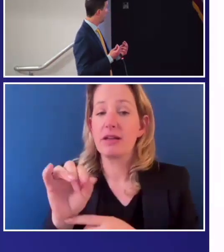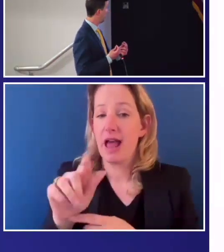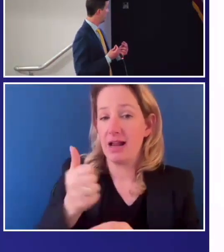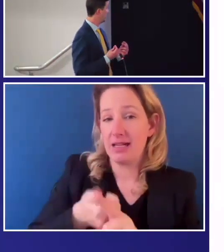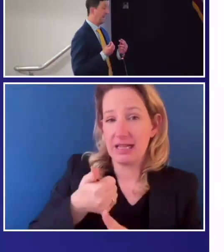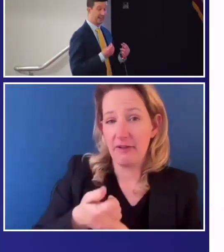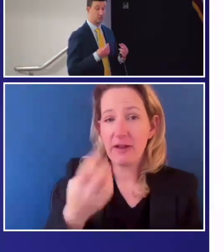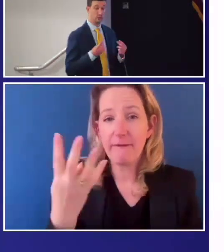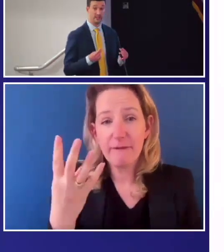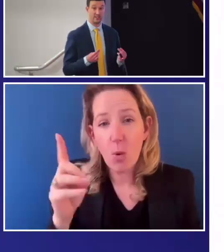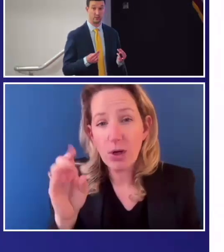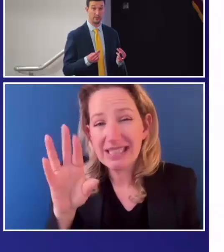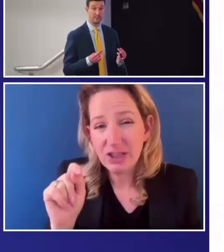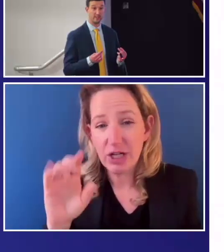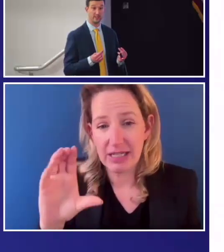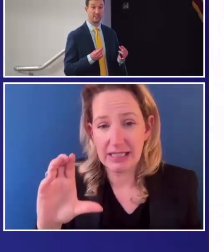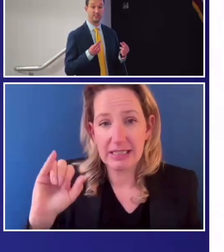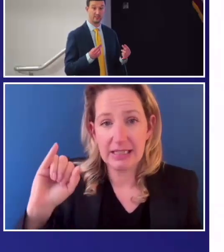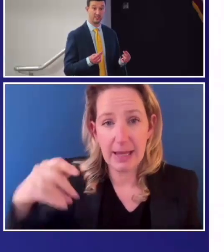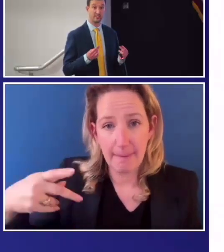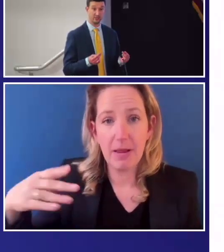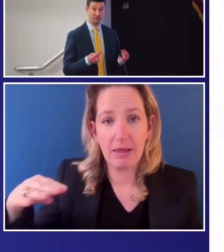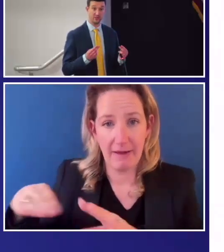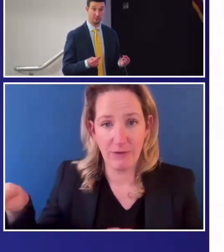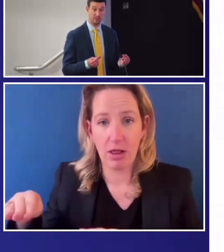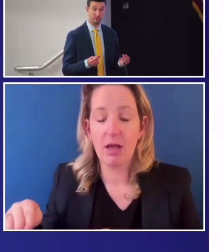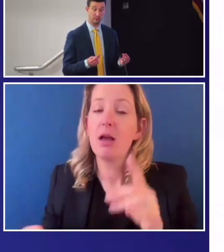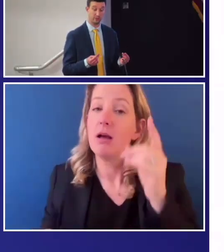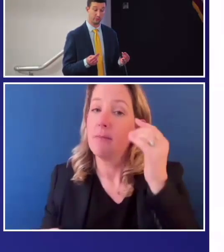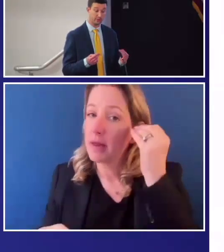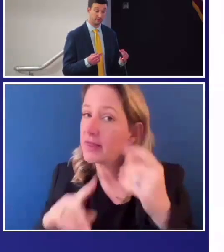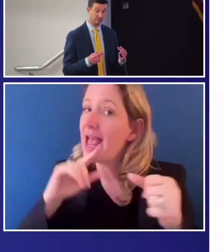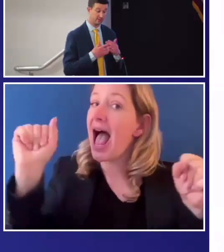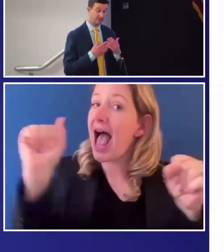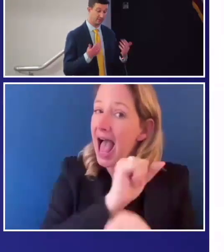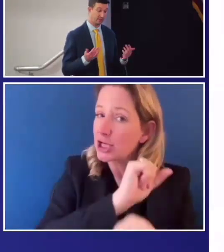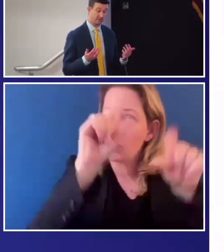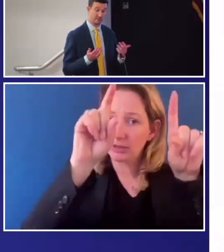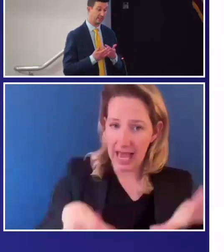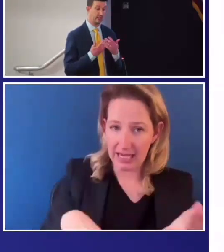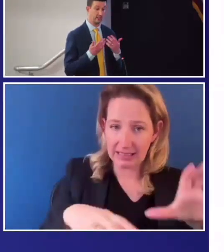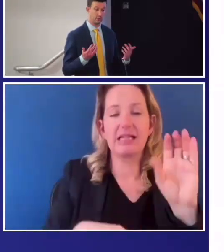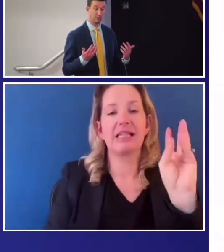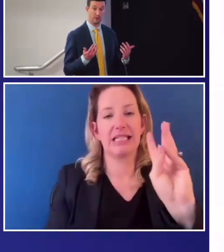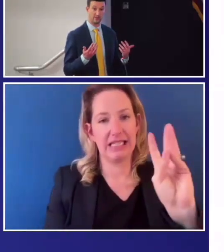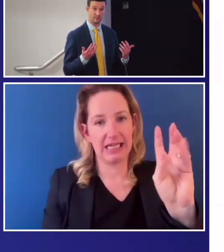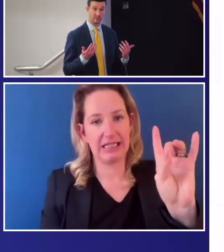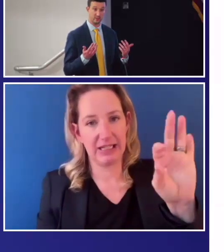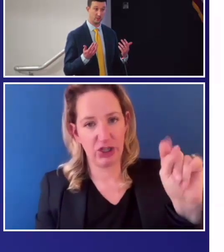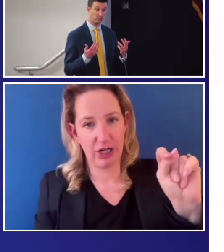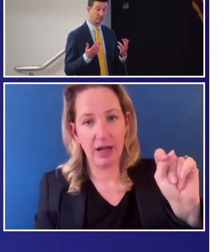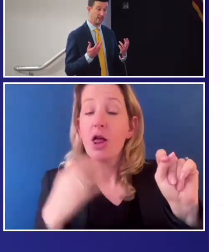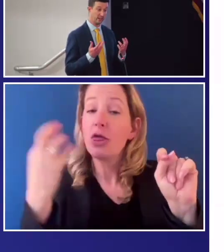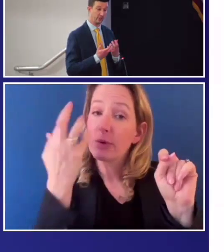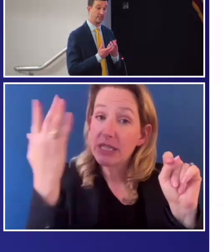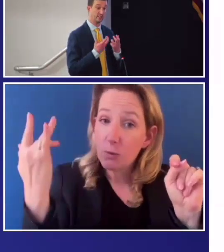whereas the actual test would be conducted at the six-digit CIP level. The reason for this difference is again due to privacy concerns. When you disaggregate